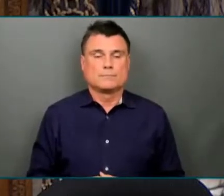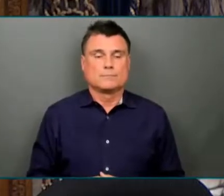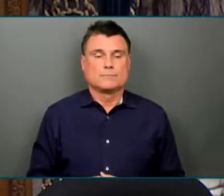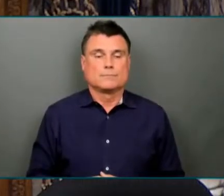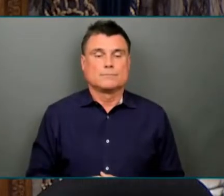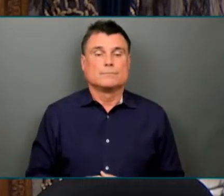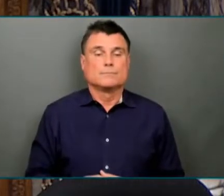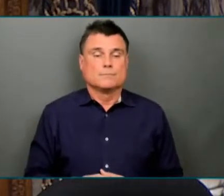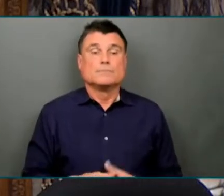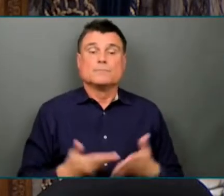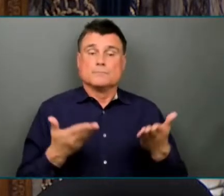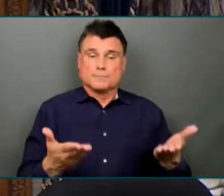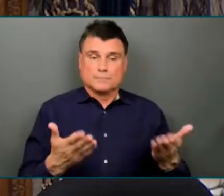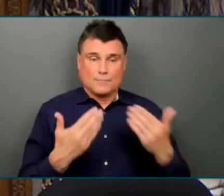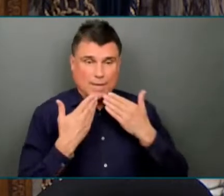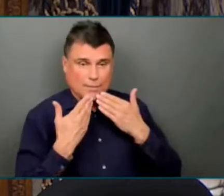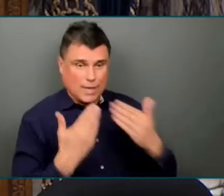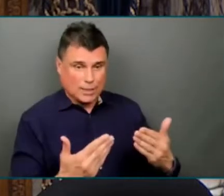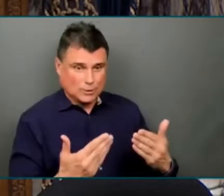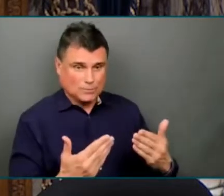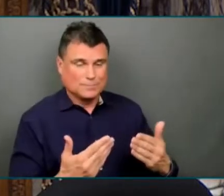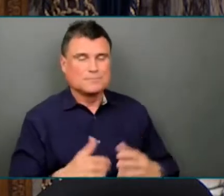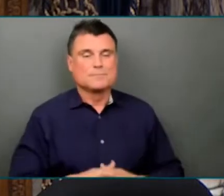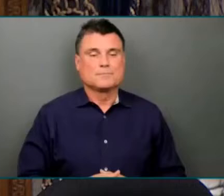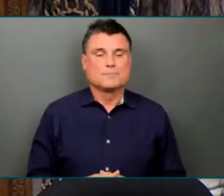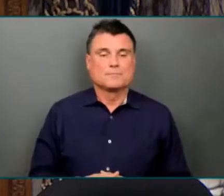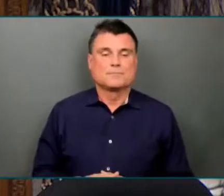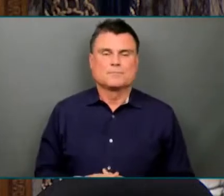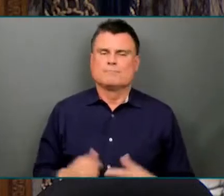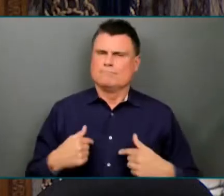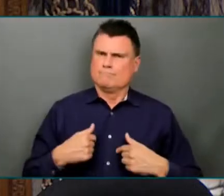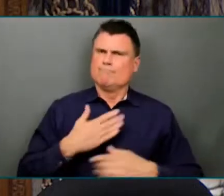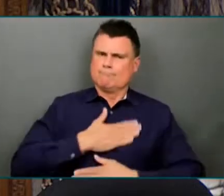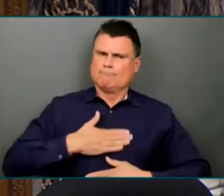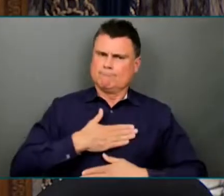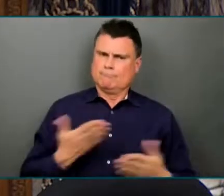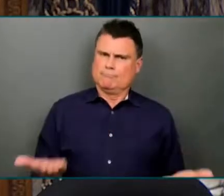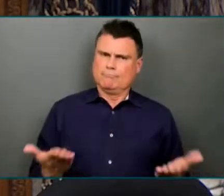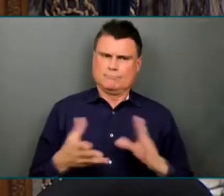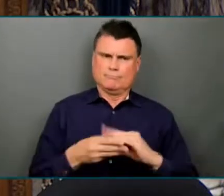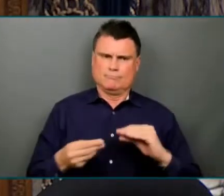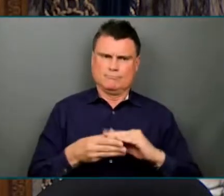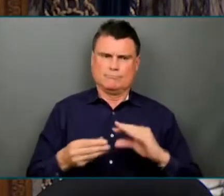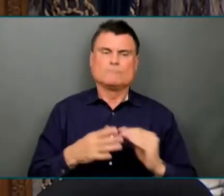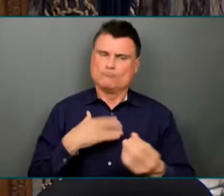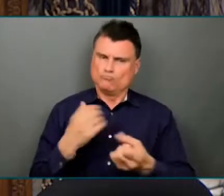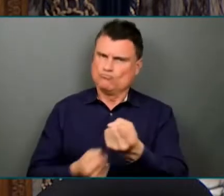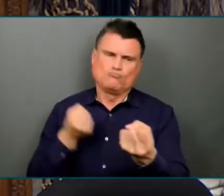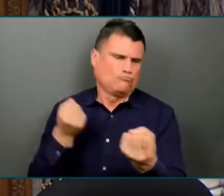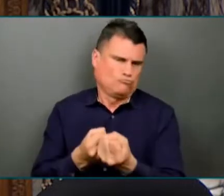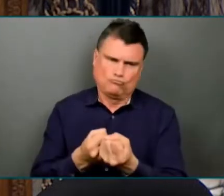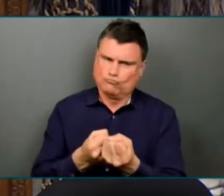It gives me great pleasure to speak in support of Bill 6, the Accessible British Columbia Act. The introduction of this